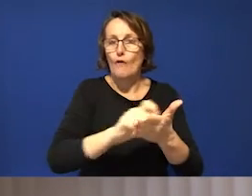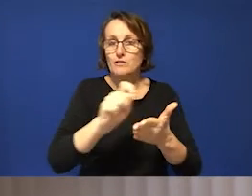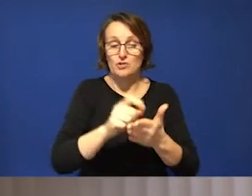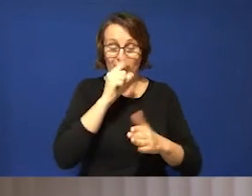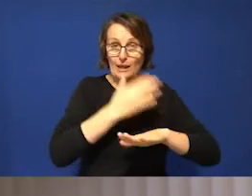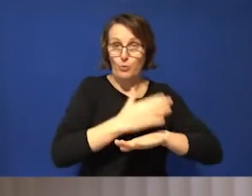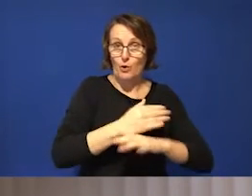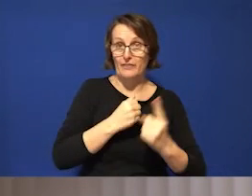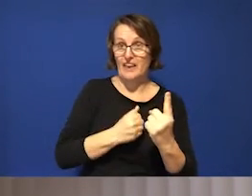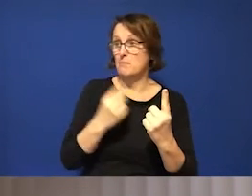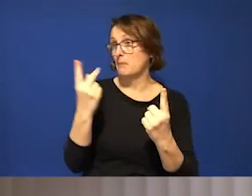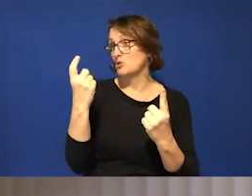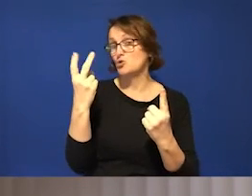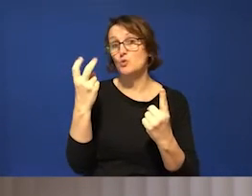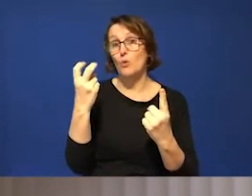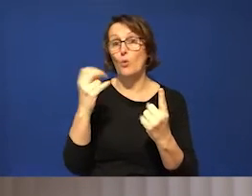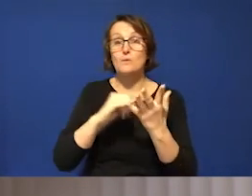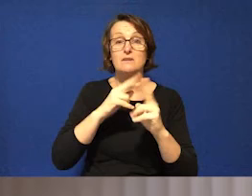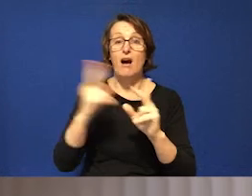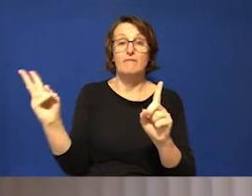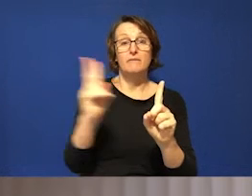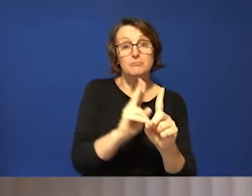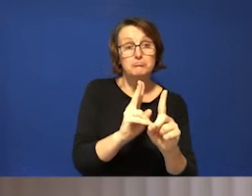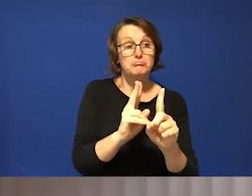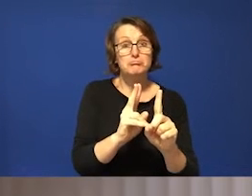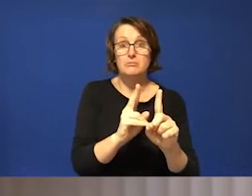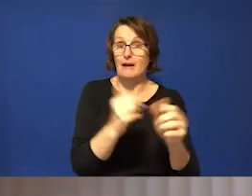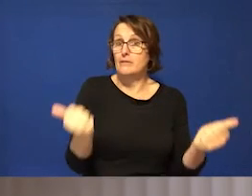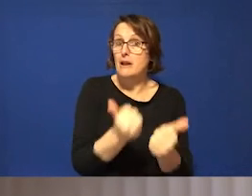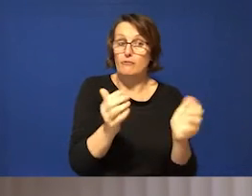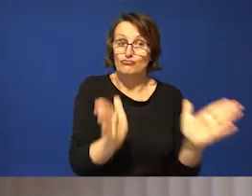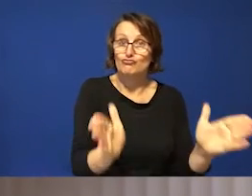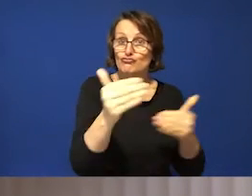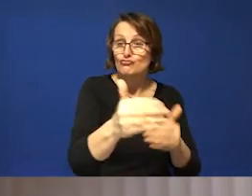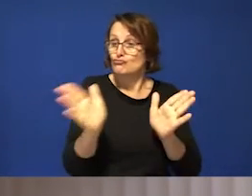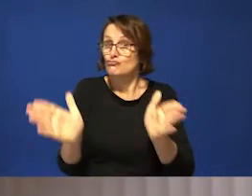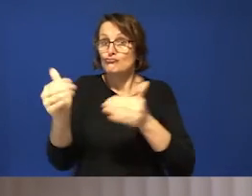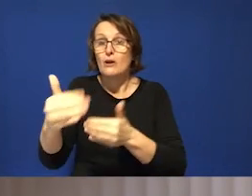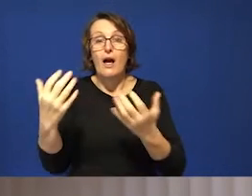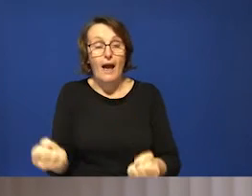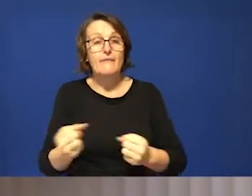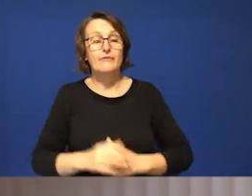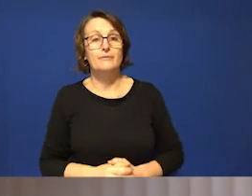So it's not, you don't have acres to spread around. And it's a little bit of a challenge in these times